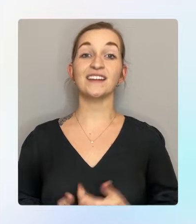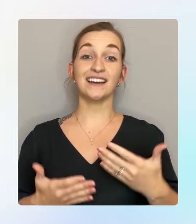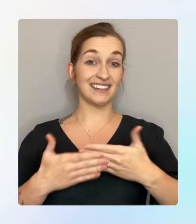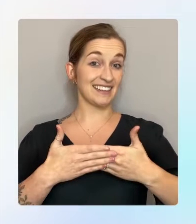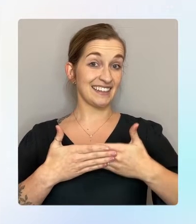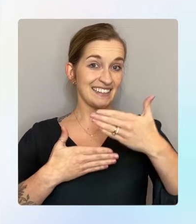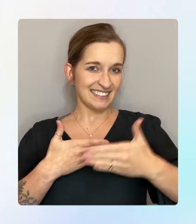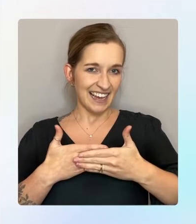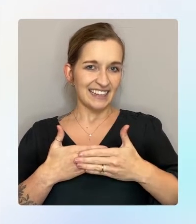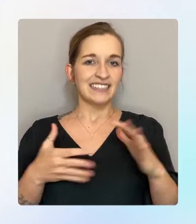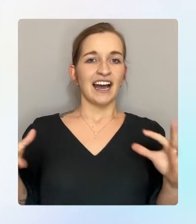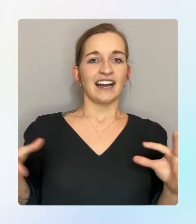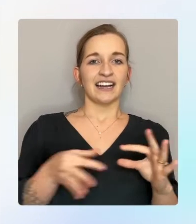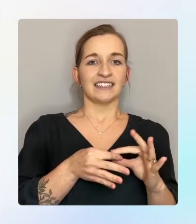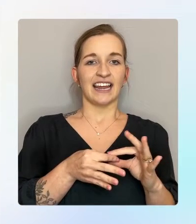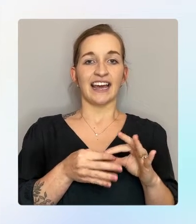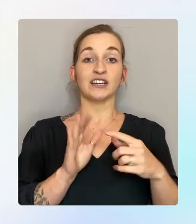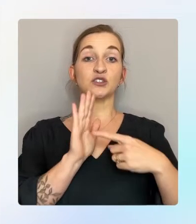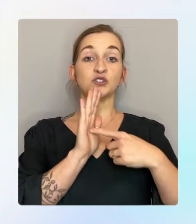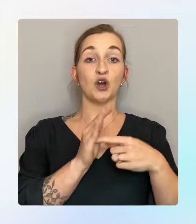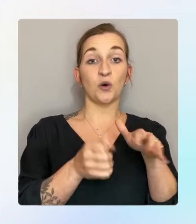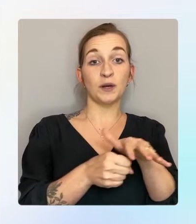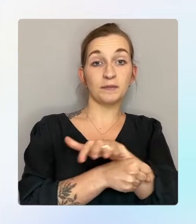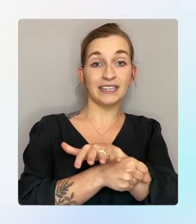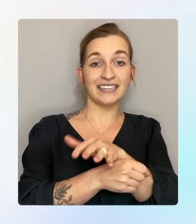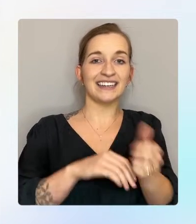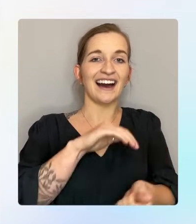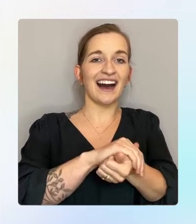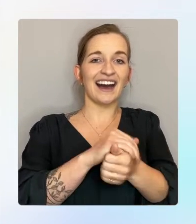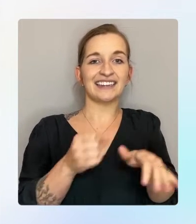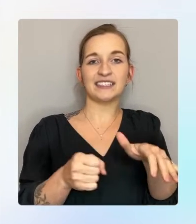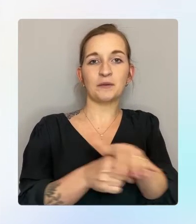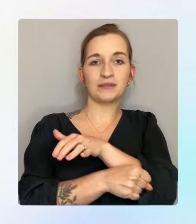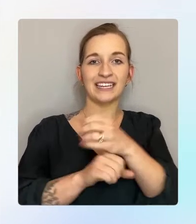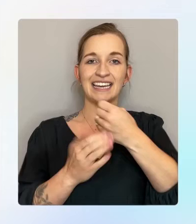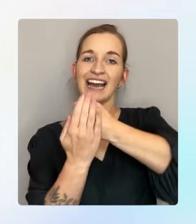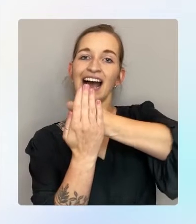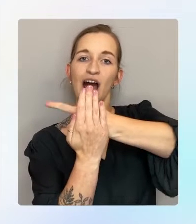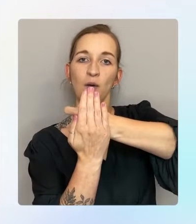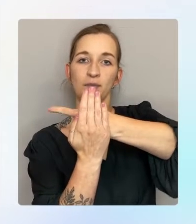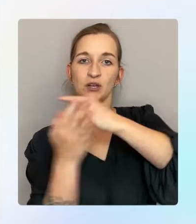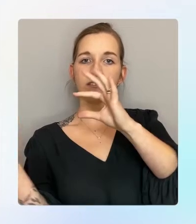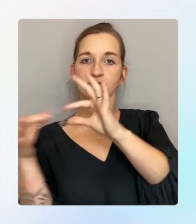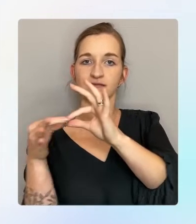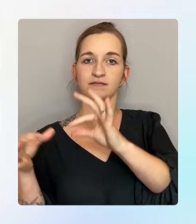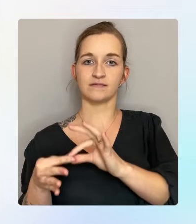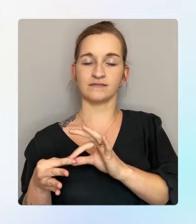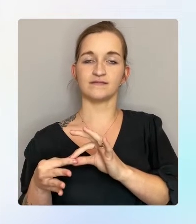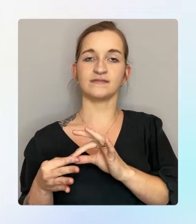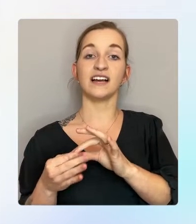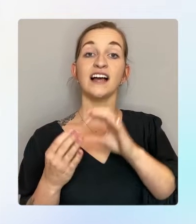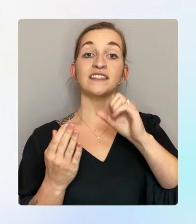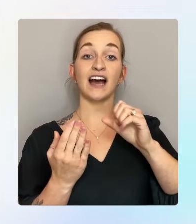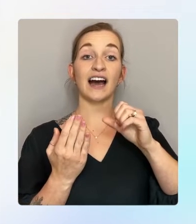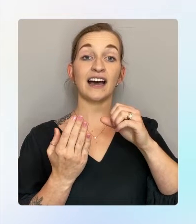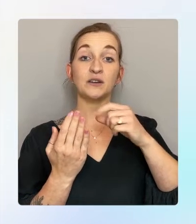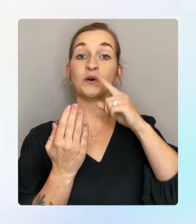Next, you can connect the "Show Complete" and "Hide Complete" outputs. These ports will send the information to the AR application